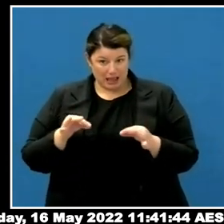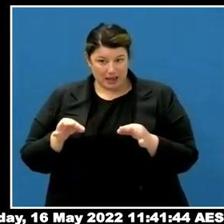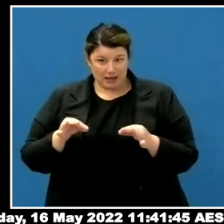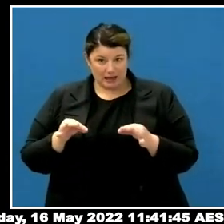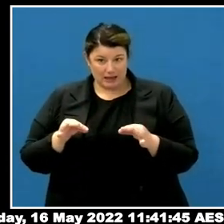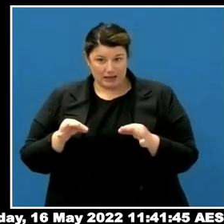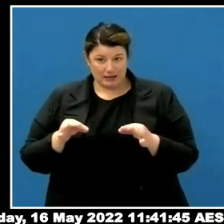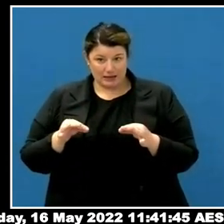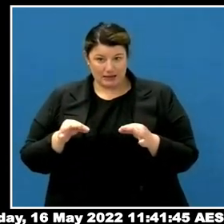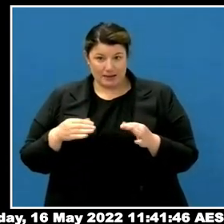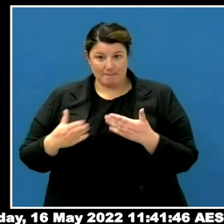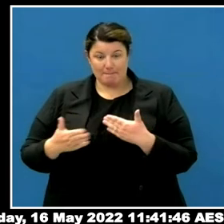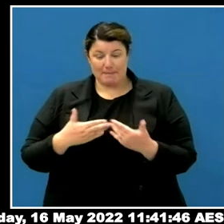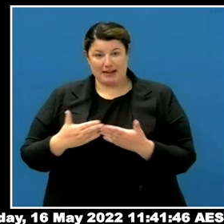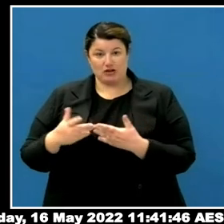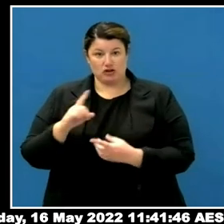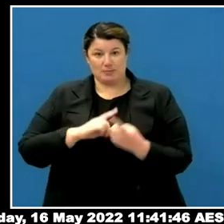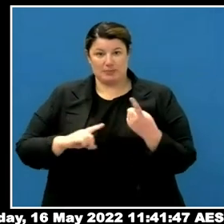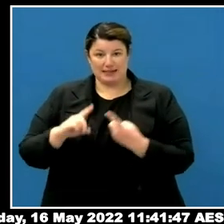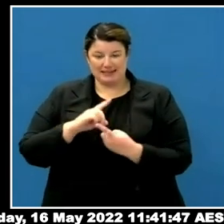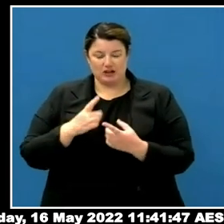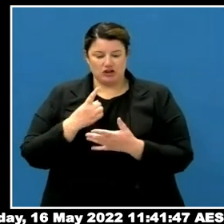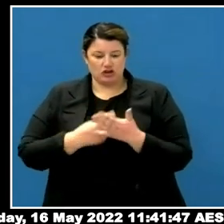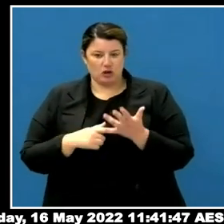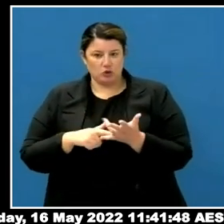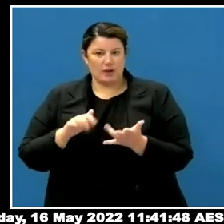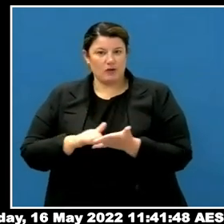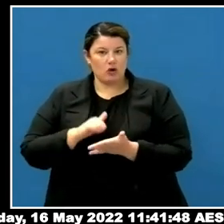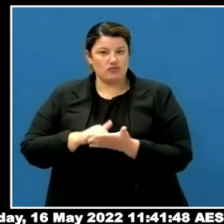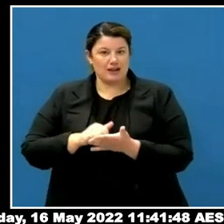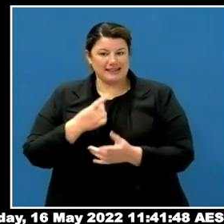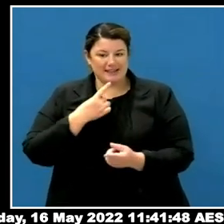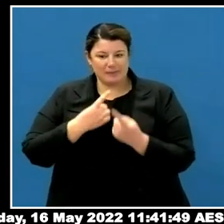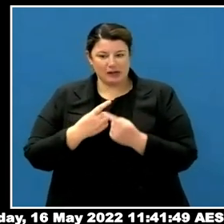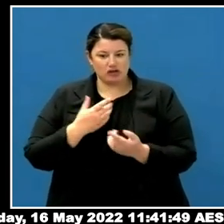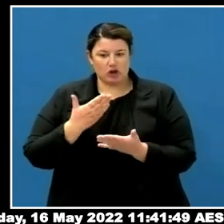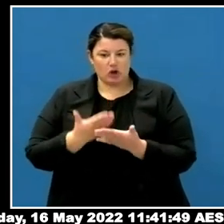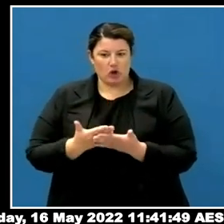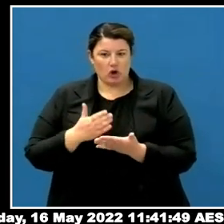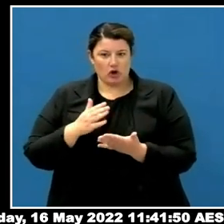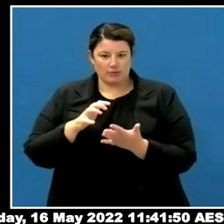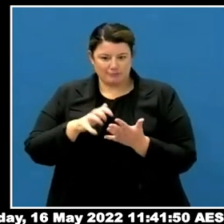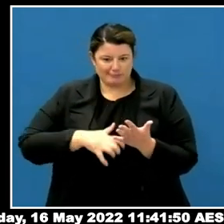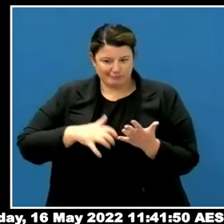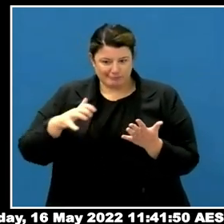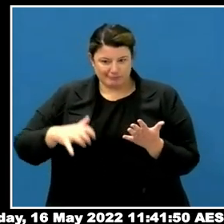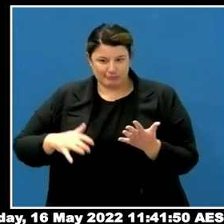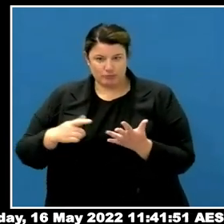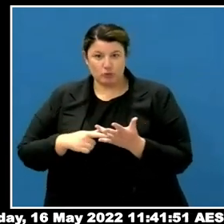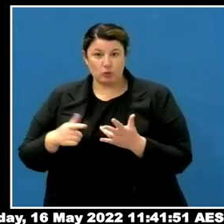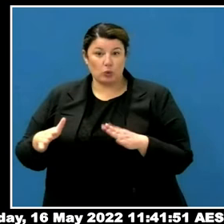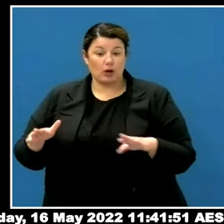manage meeting. Just to have correct info on site to cover Jason's support until new plan."